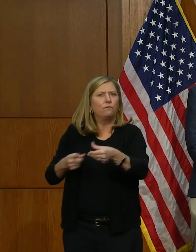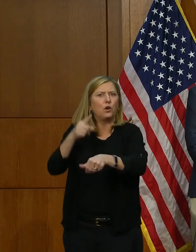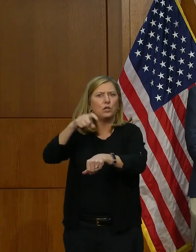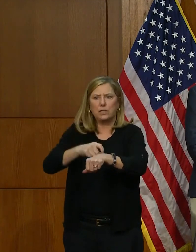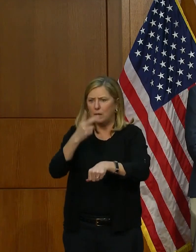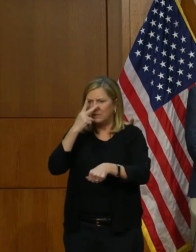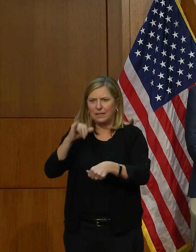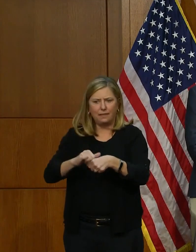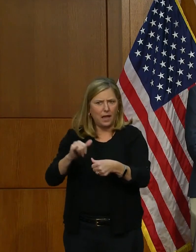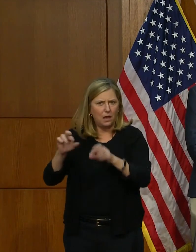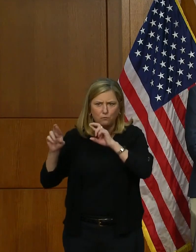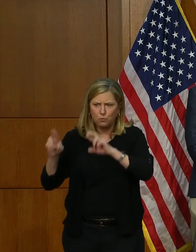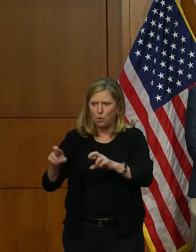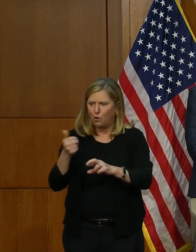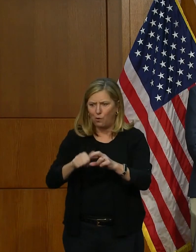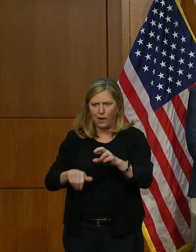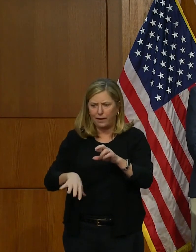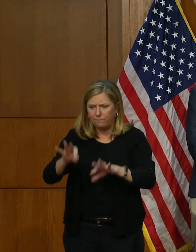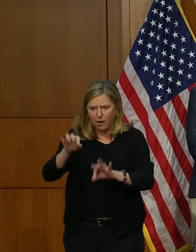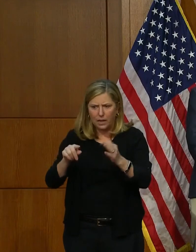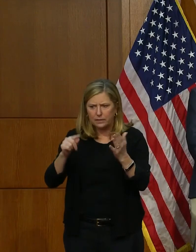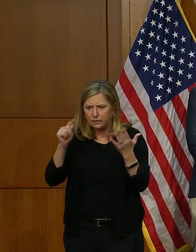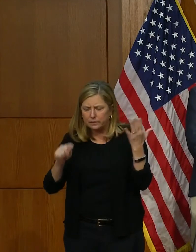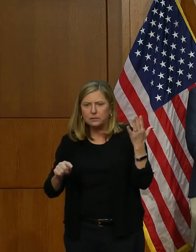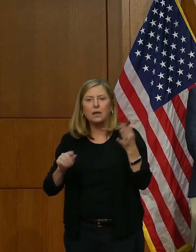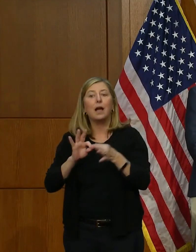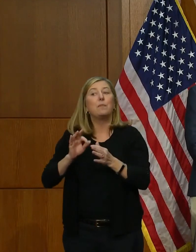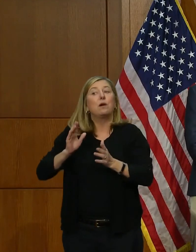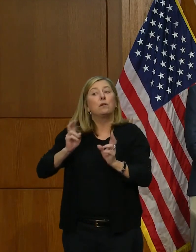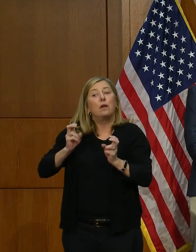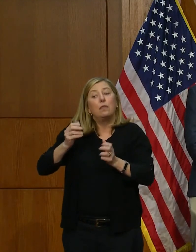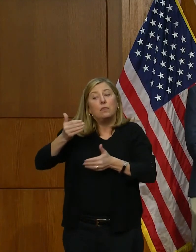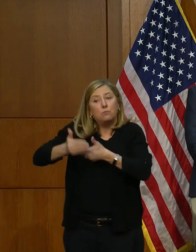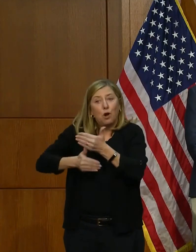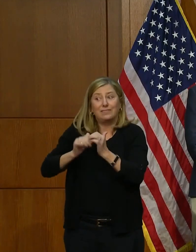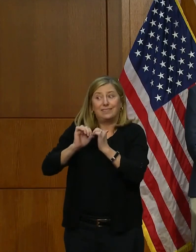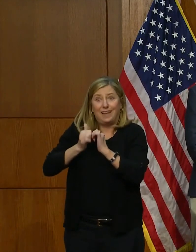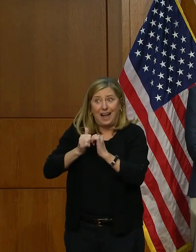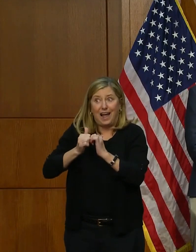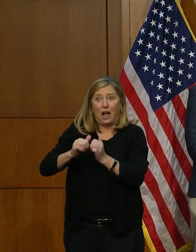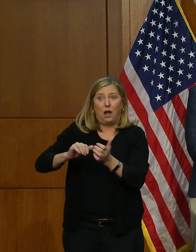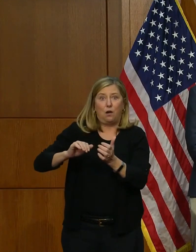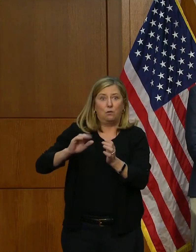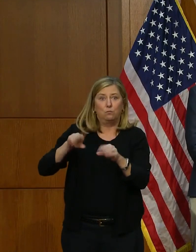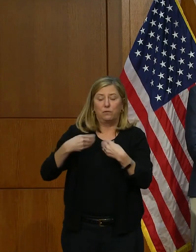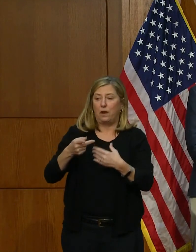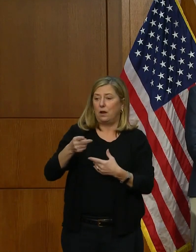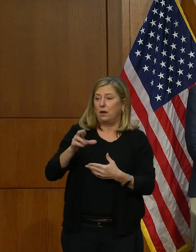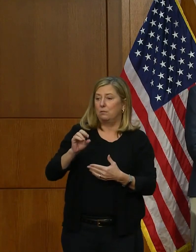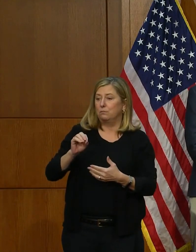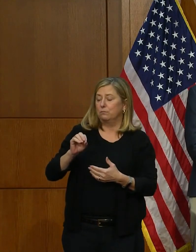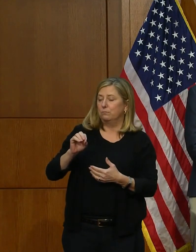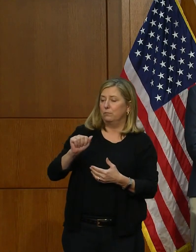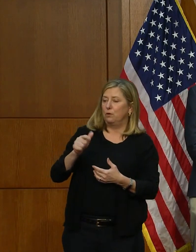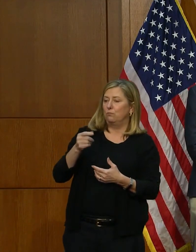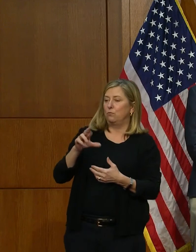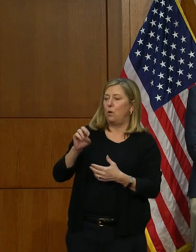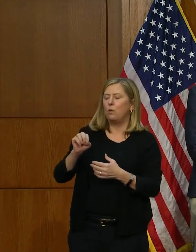TO MY OFFICE THE FIRST TIME WE SAW. ANY SUCH REPORT. OUR